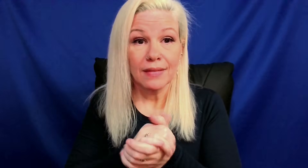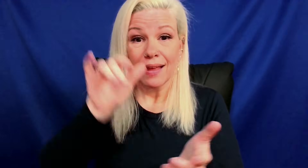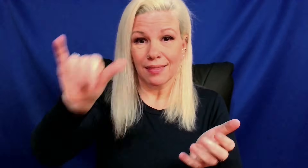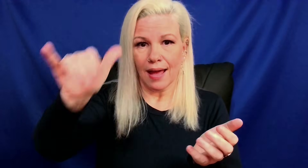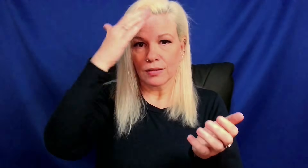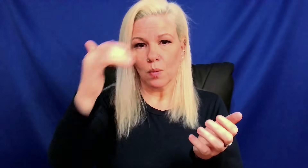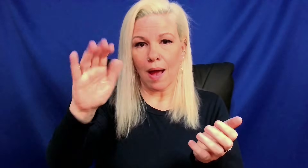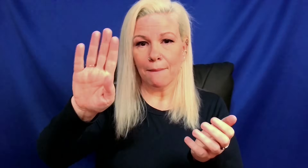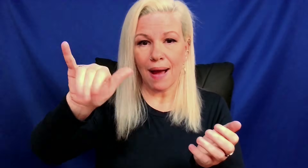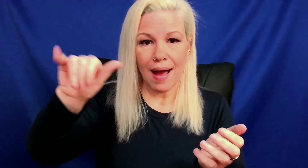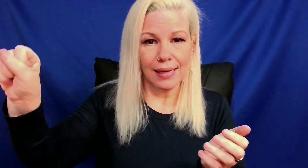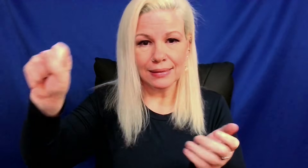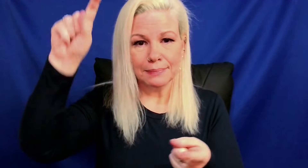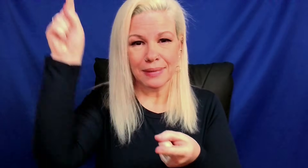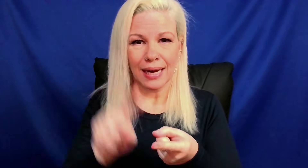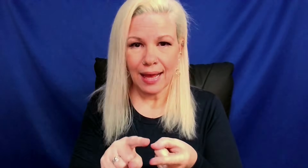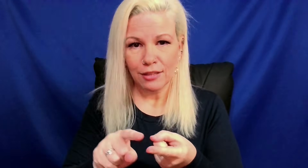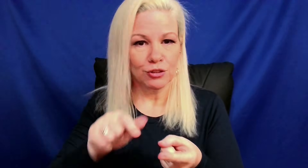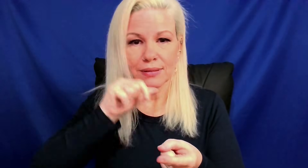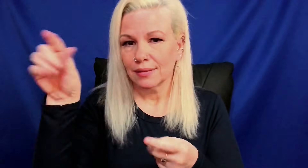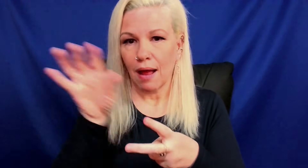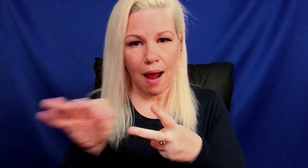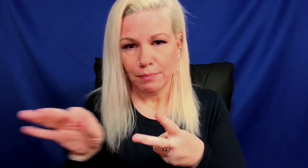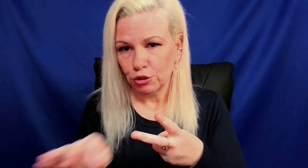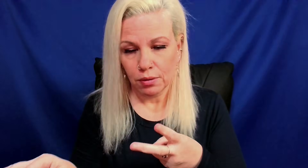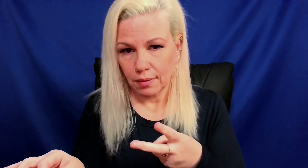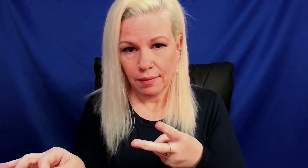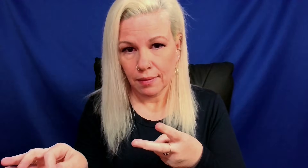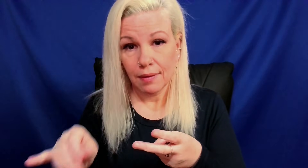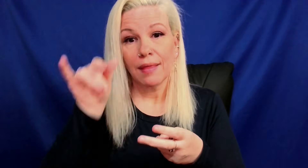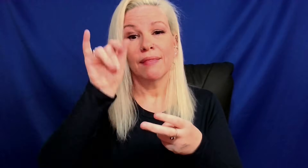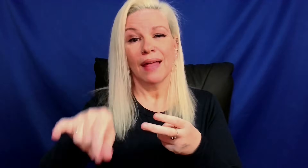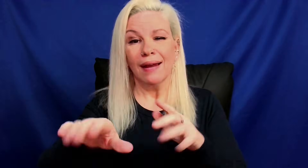That’s why bias mitigation is not optional.